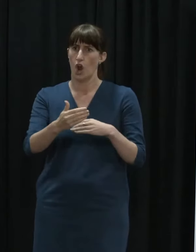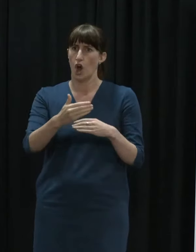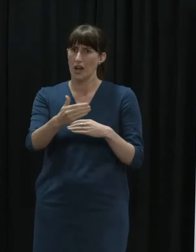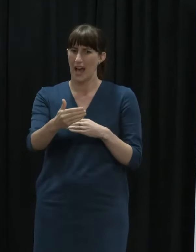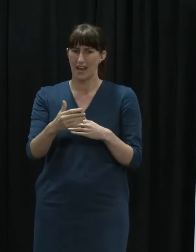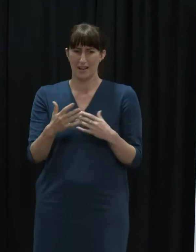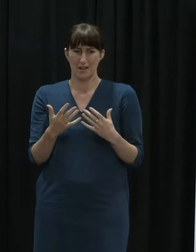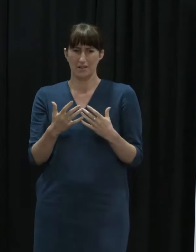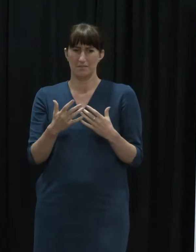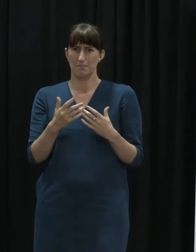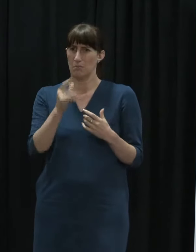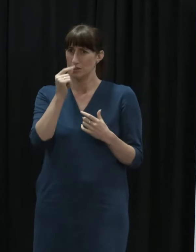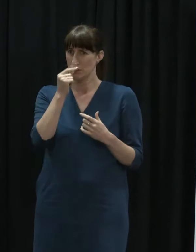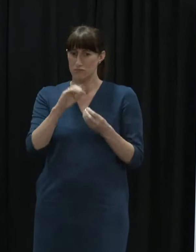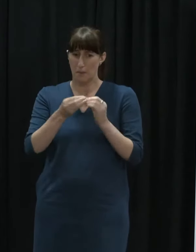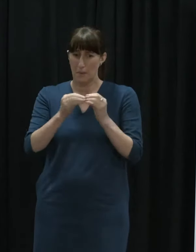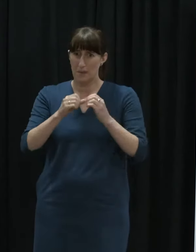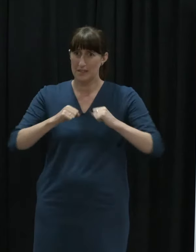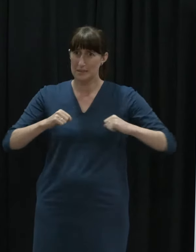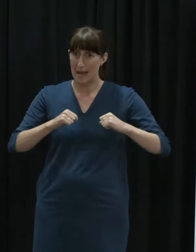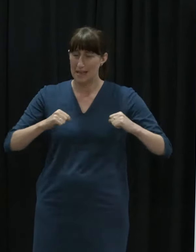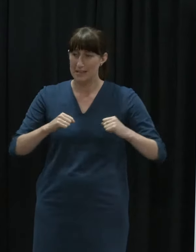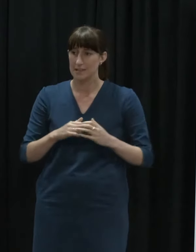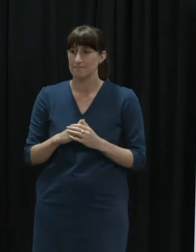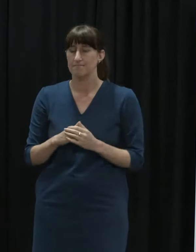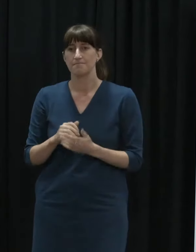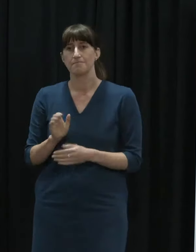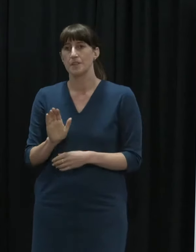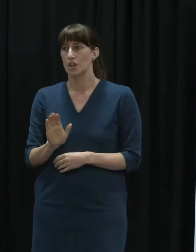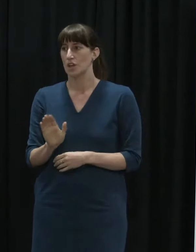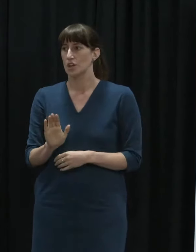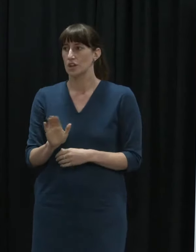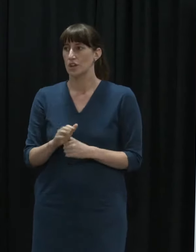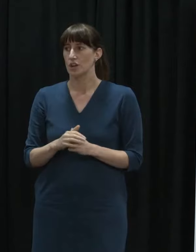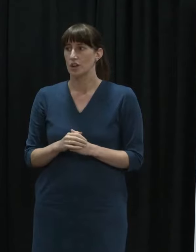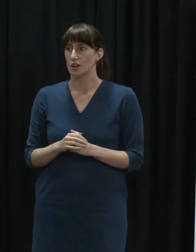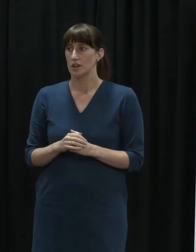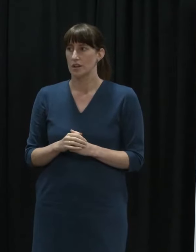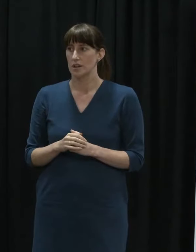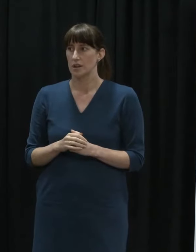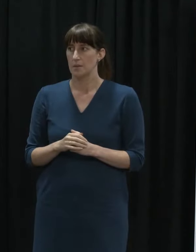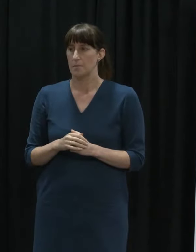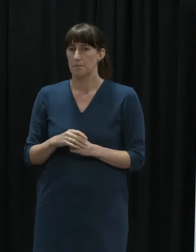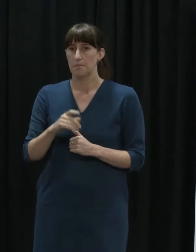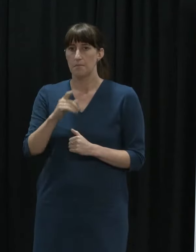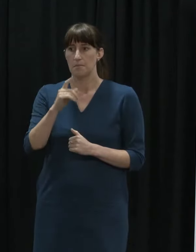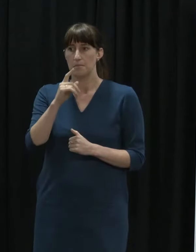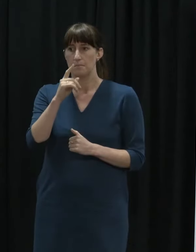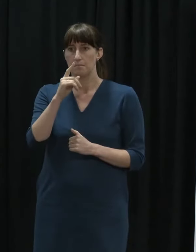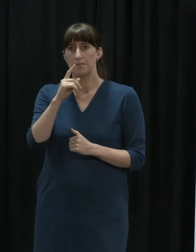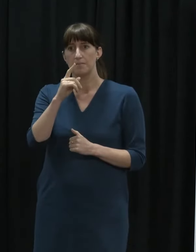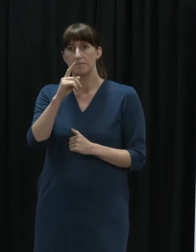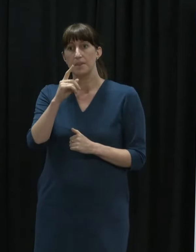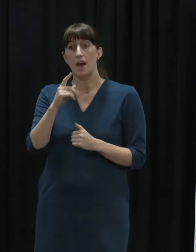that is going to become difficult in terms of space.